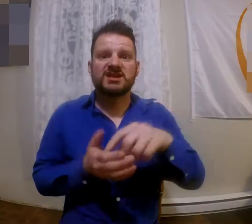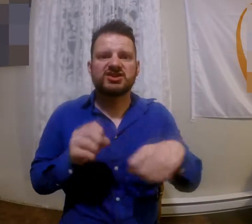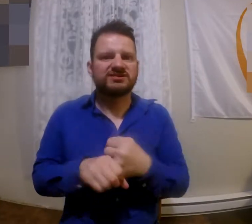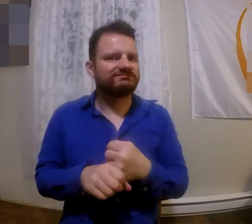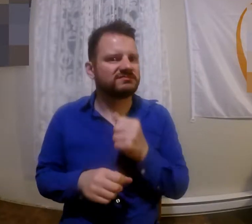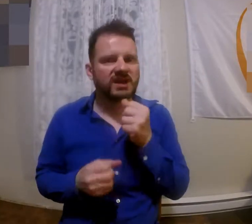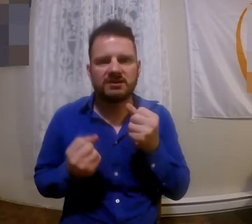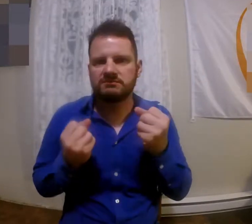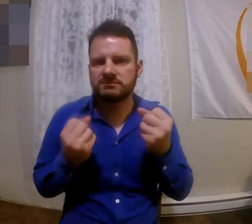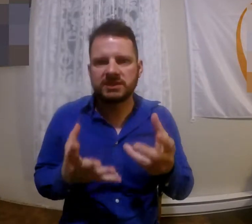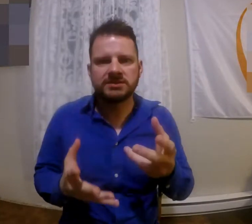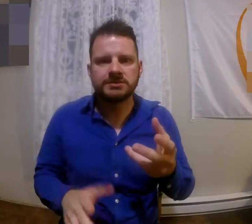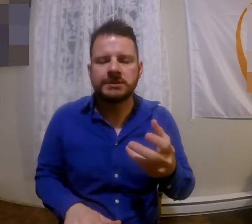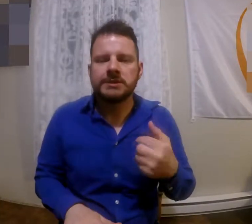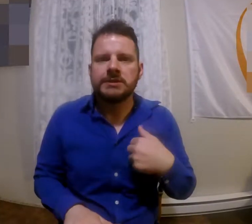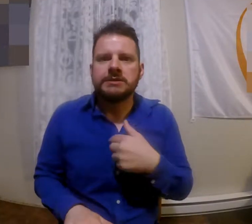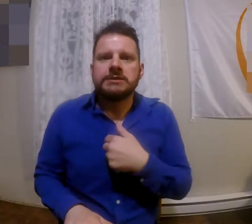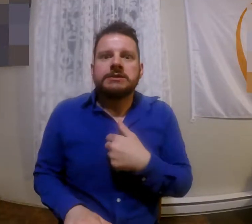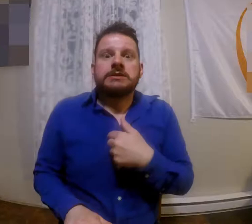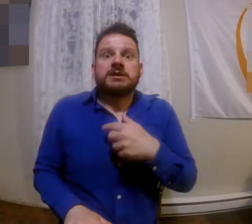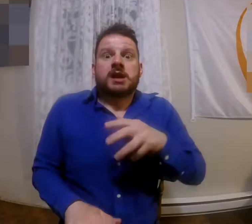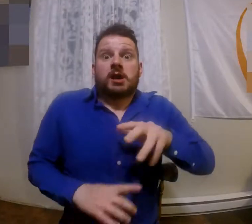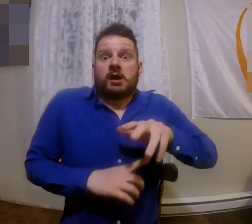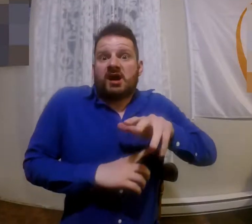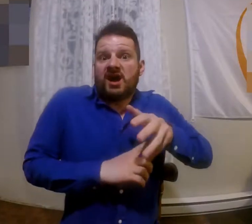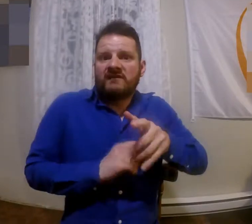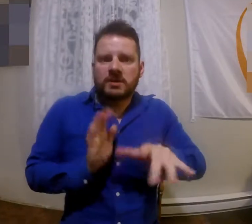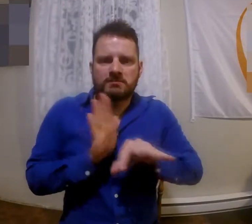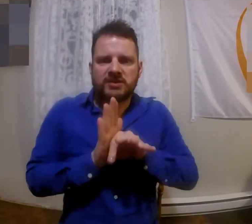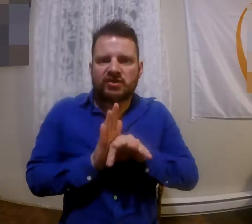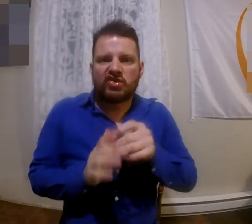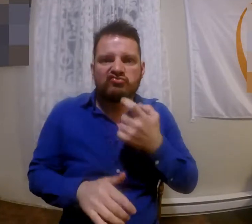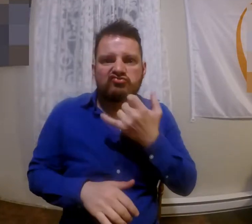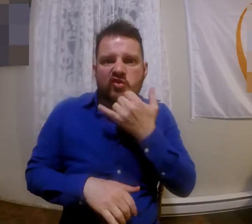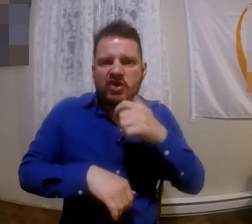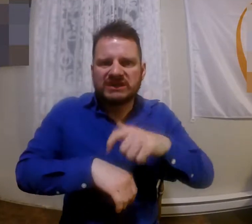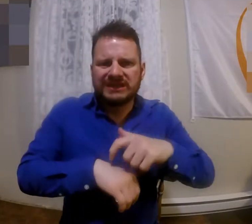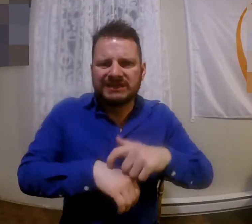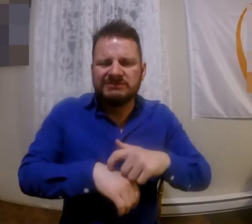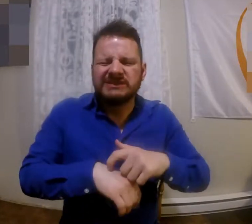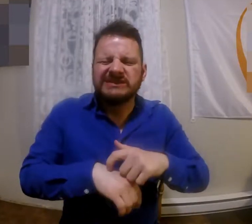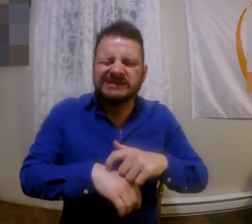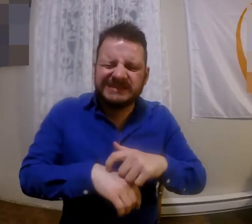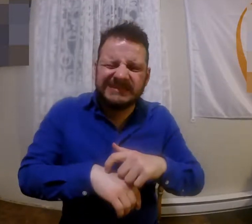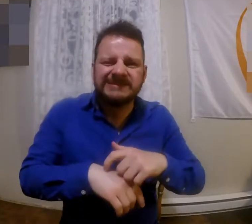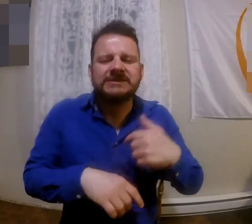this year, there are not many. We kinda picked the wrong time. What a drag.